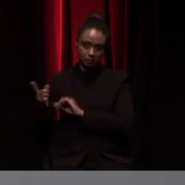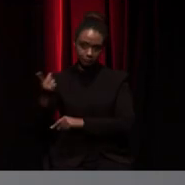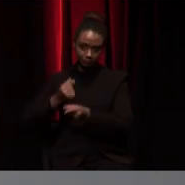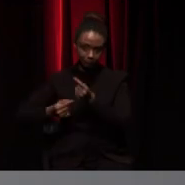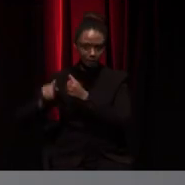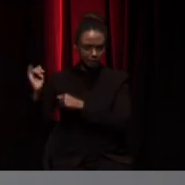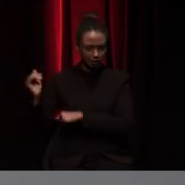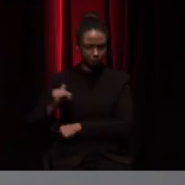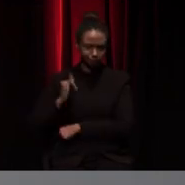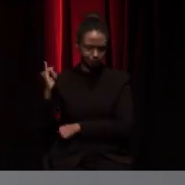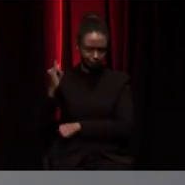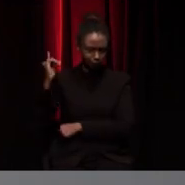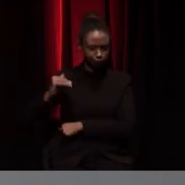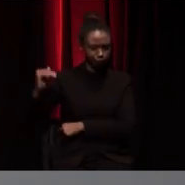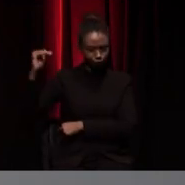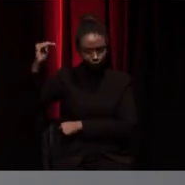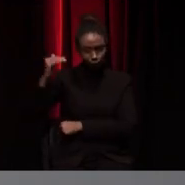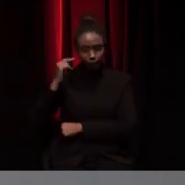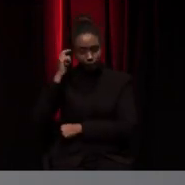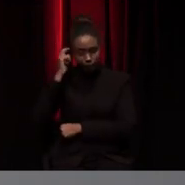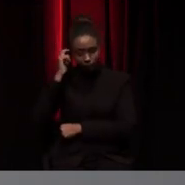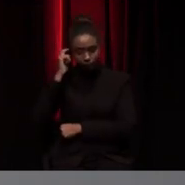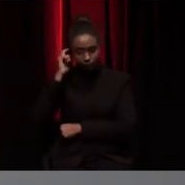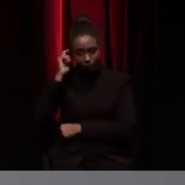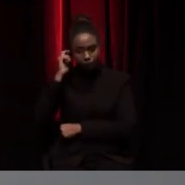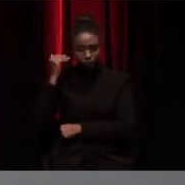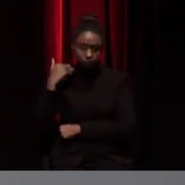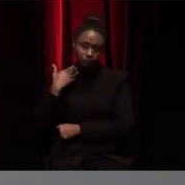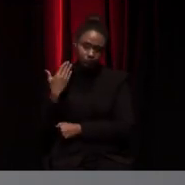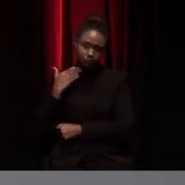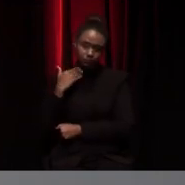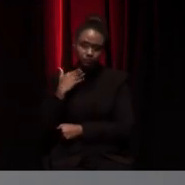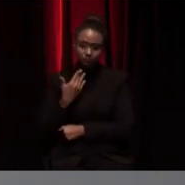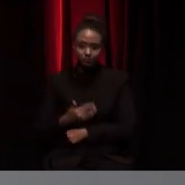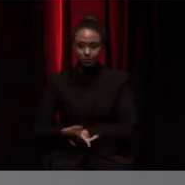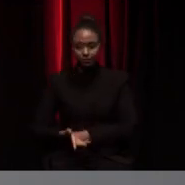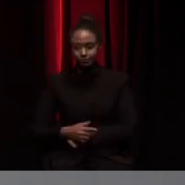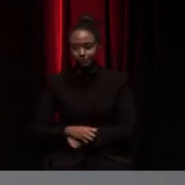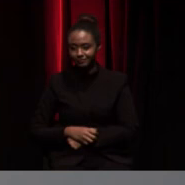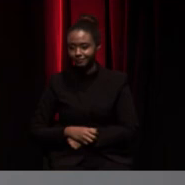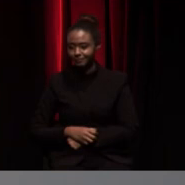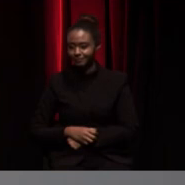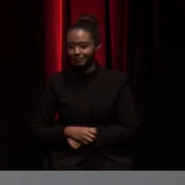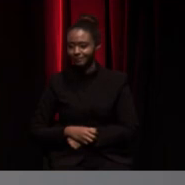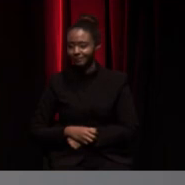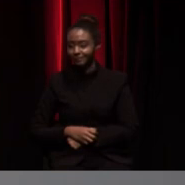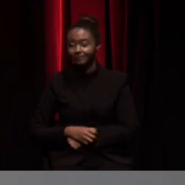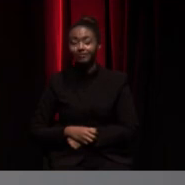for which we carried out a credit card project.